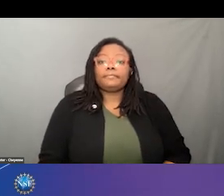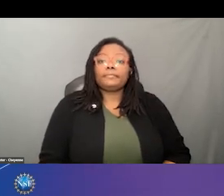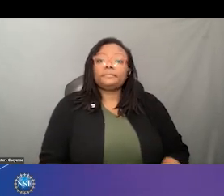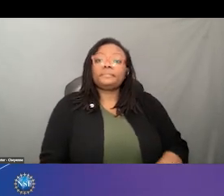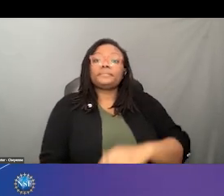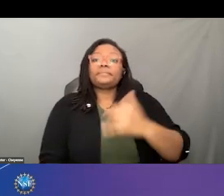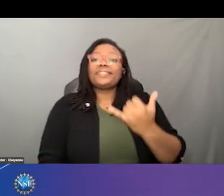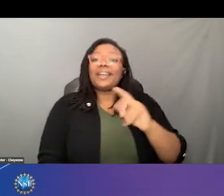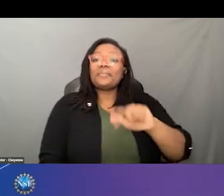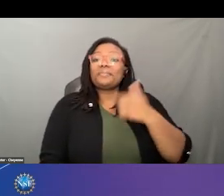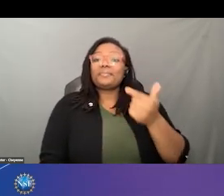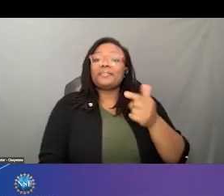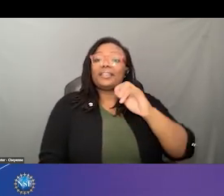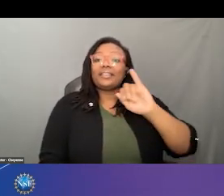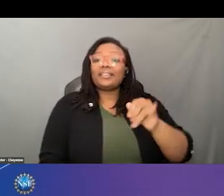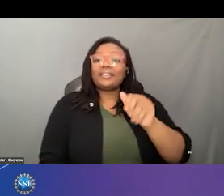And I will turn this over to Jannele.